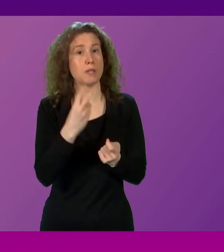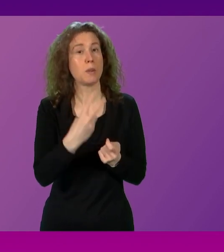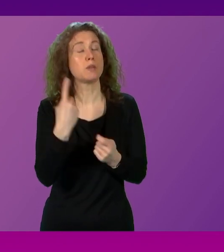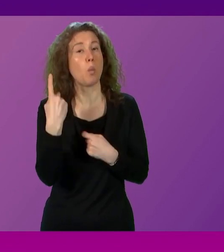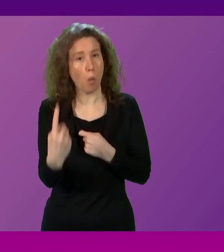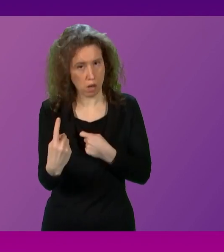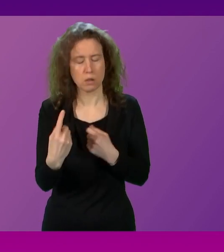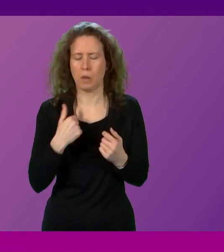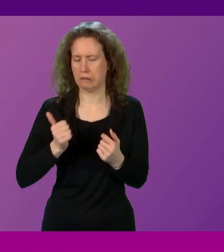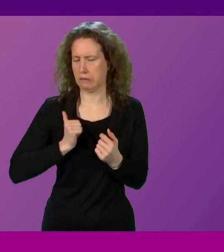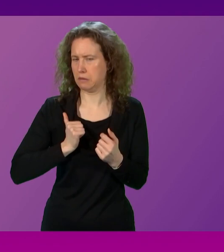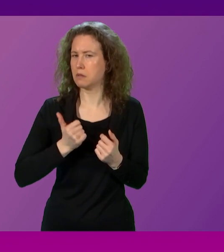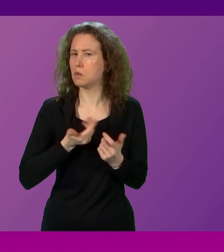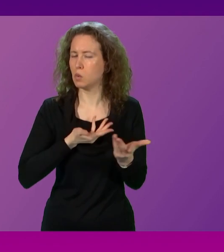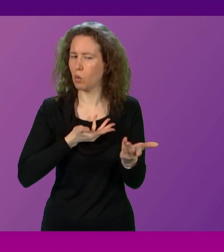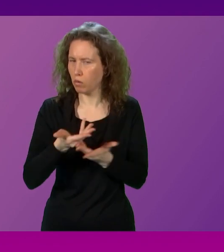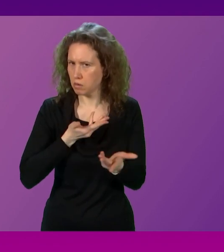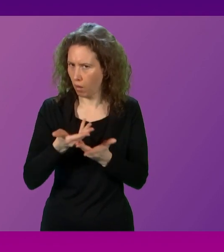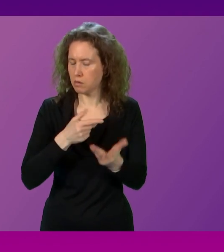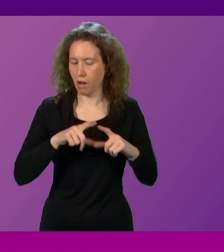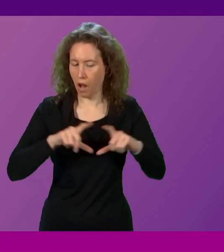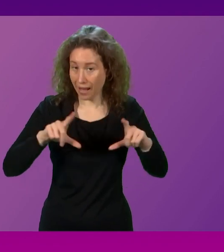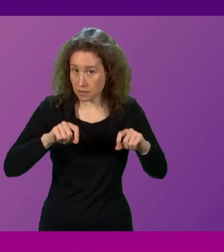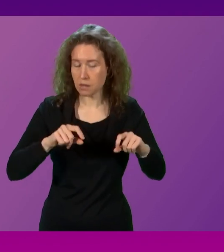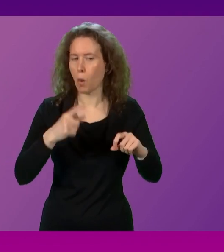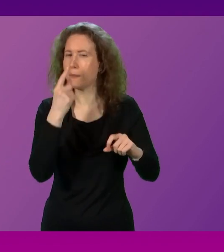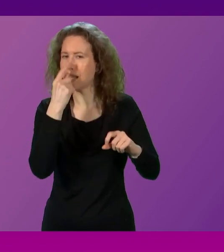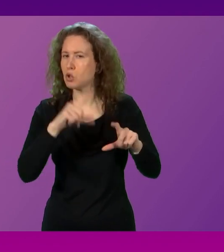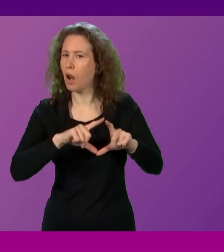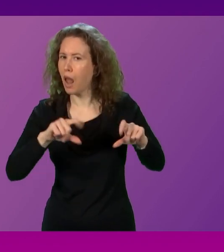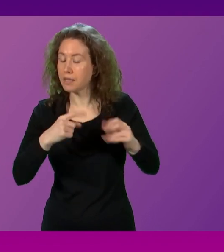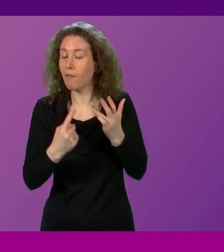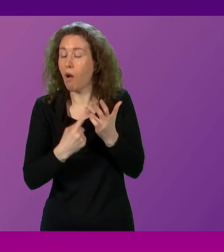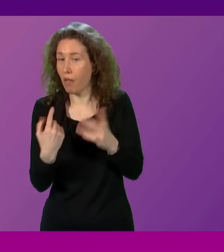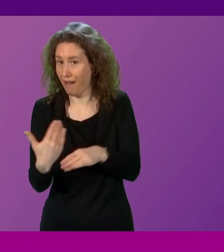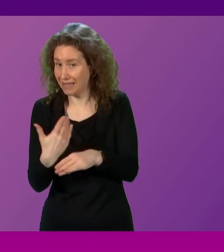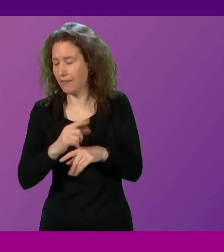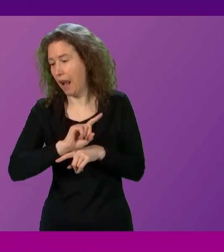we intend to consult on the potential licensing of other activities later this